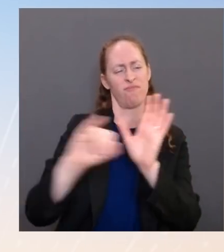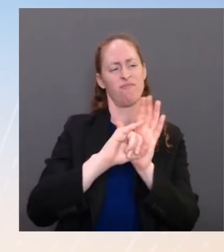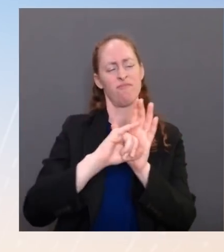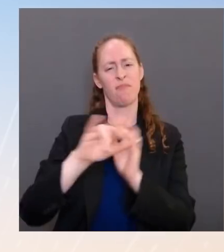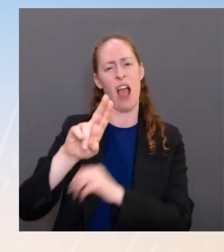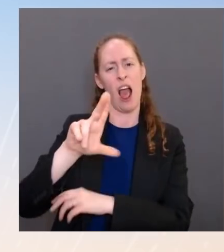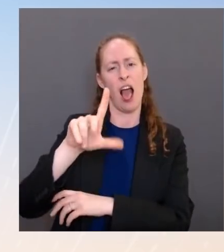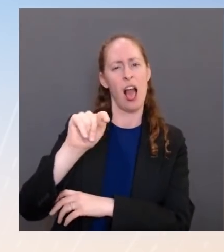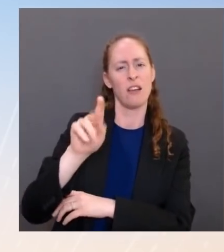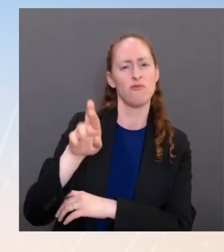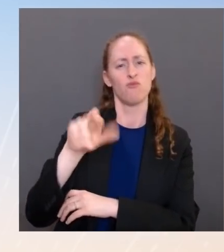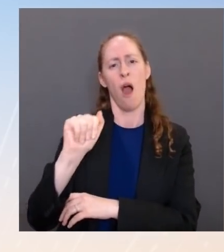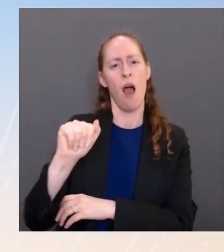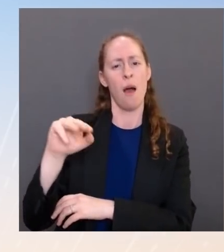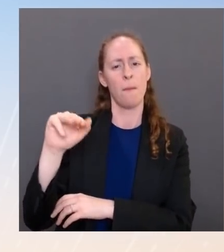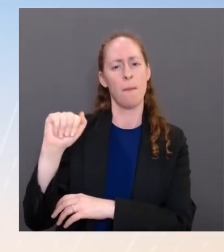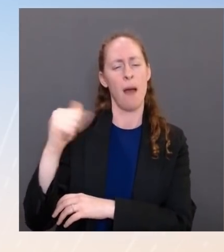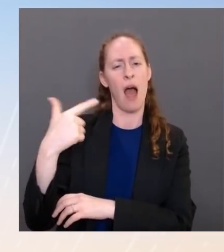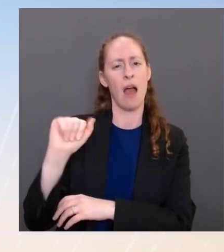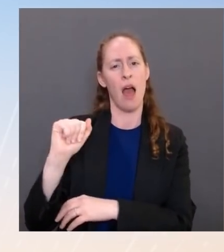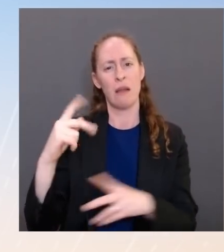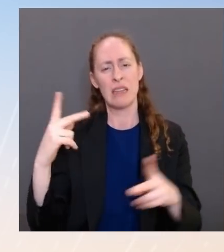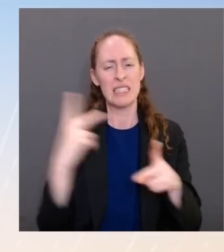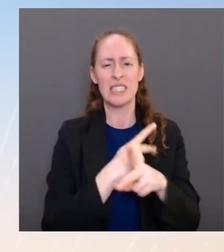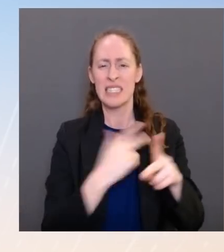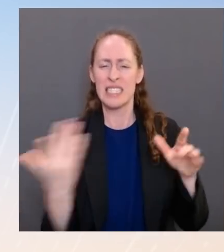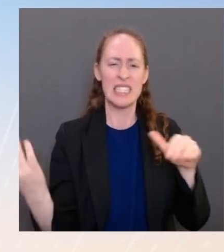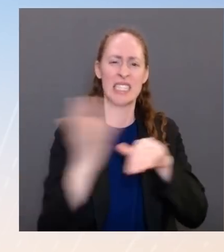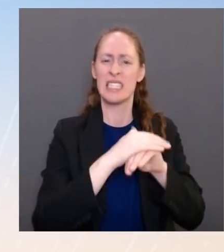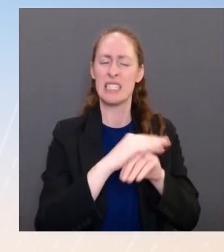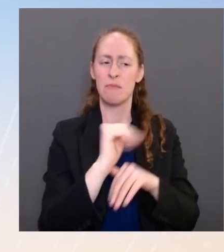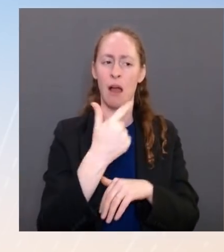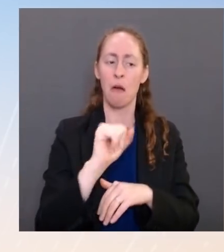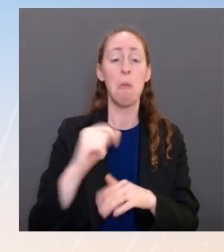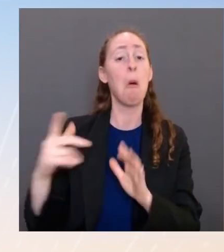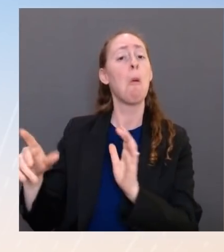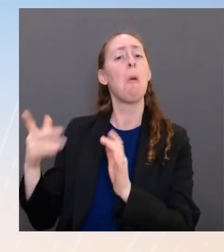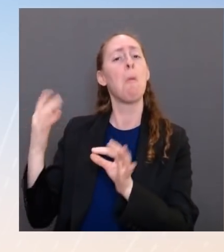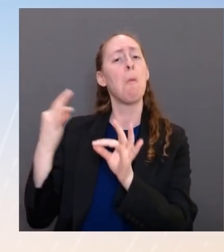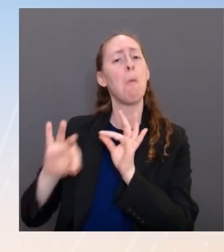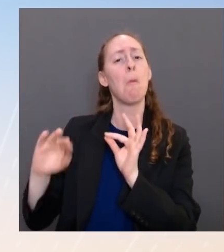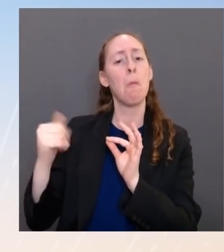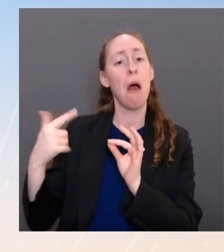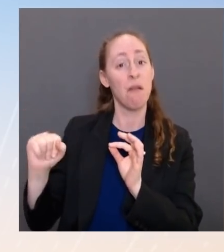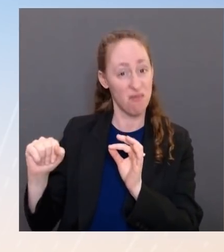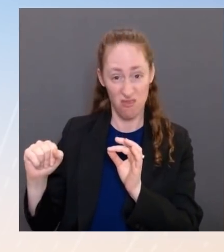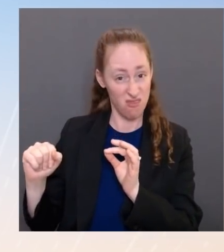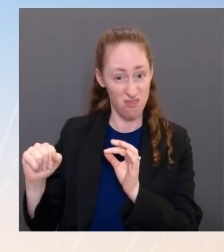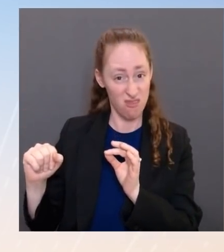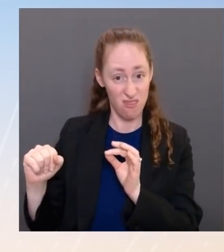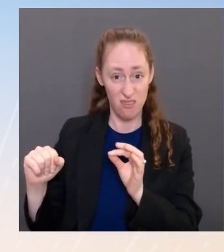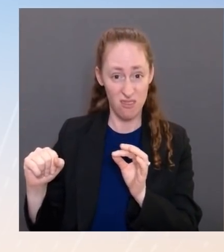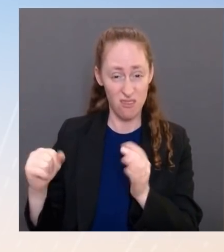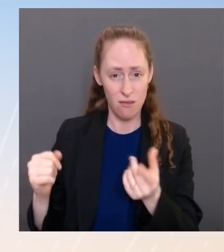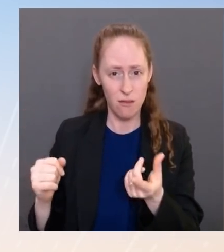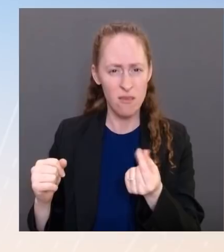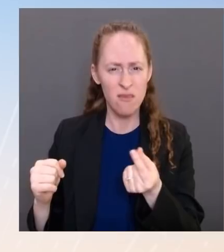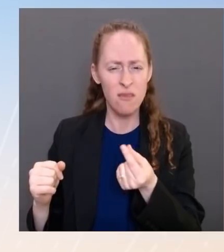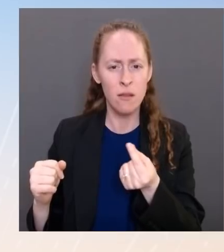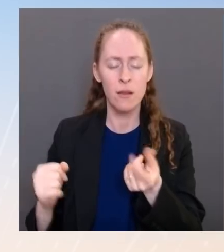Ms. Psaki: I will tell you, it is -- it is the President's phrase, and the President made those comments himself just last week, as you know.